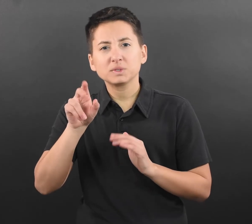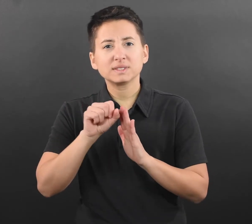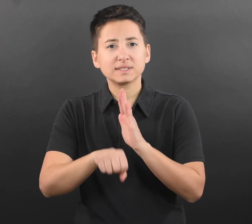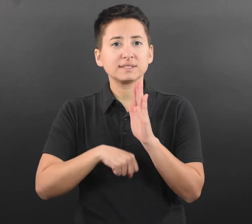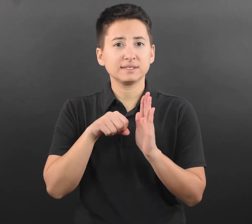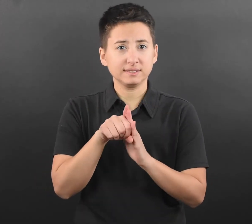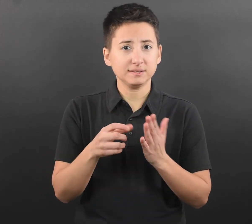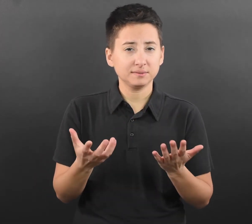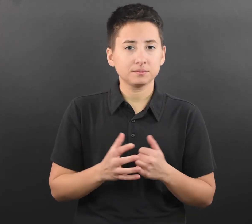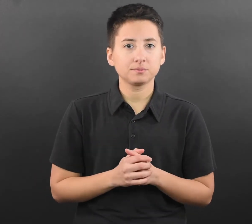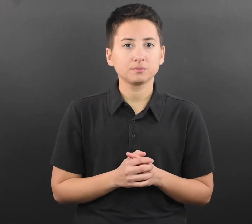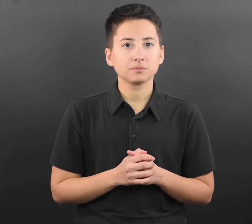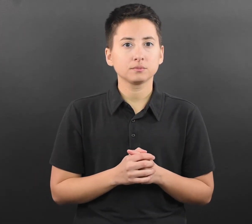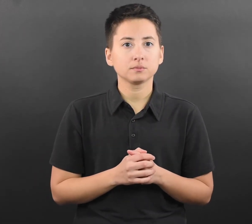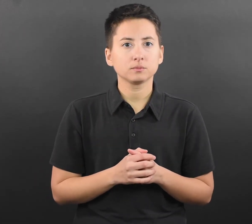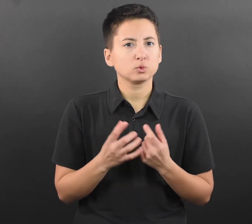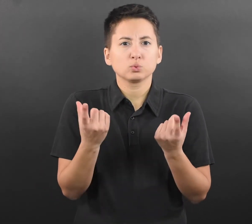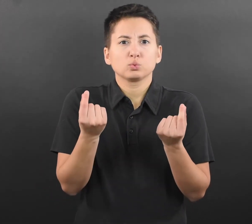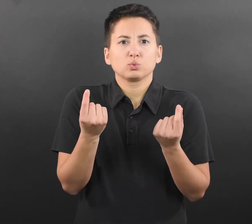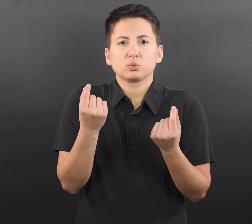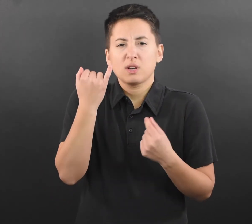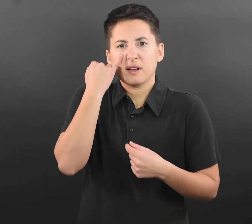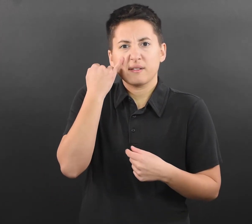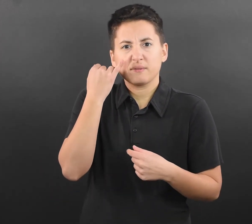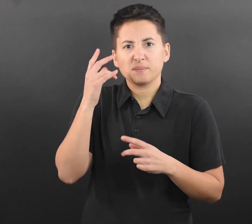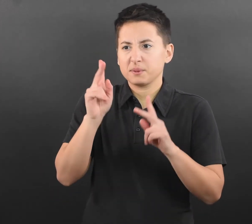What should people do if they have symptoms of a respiratory illness?